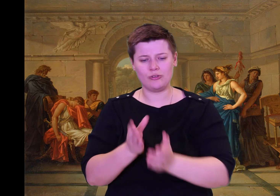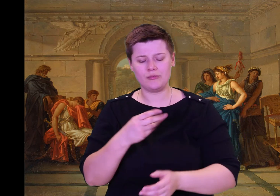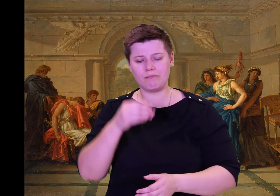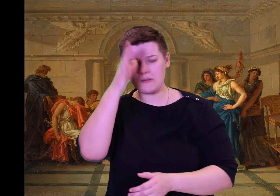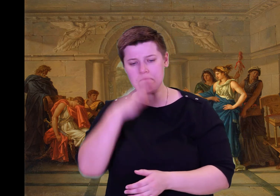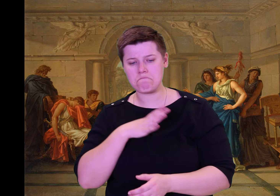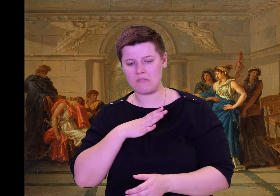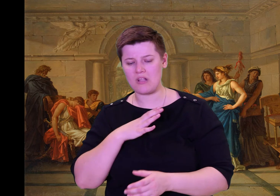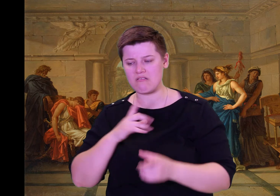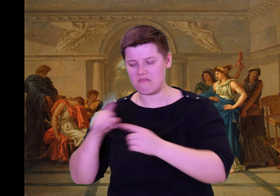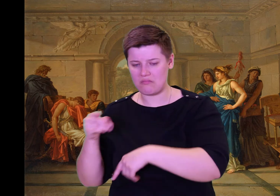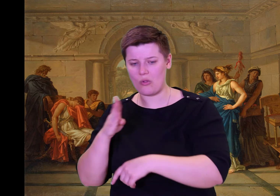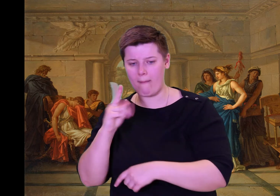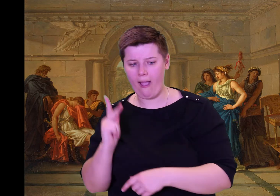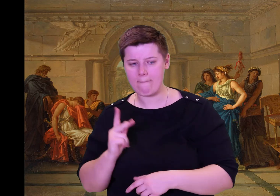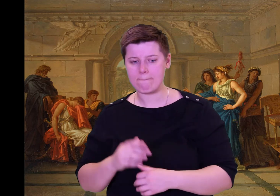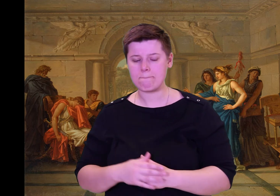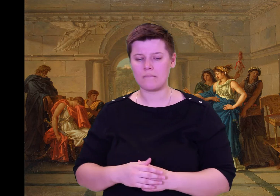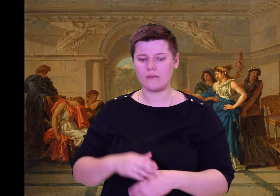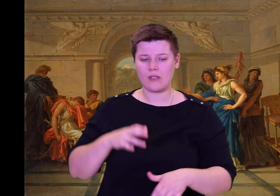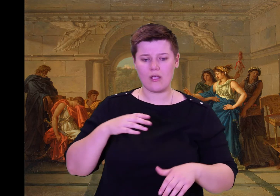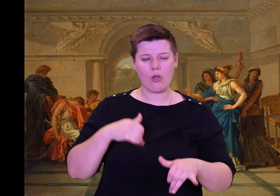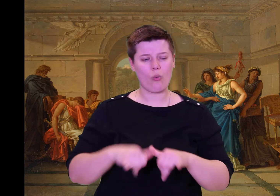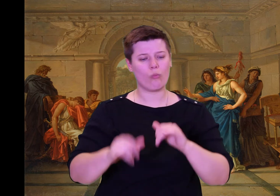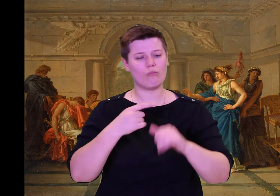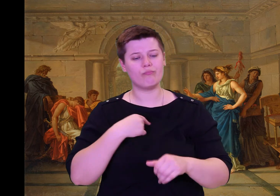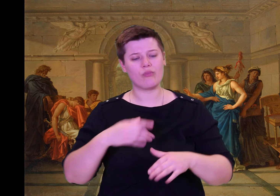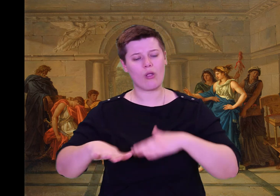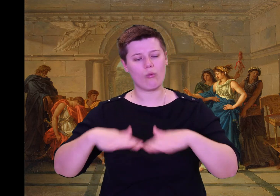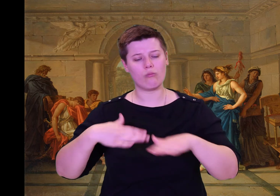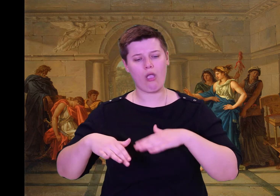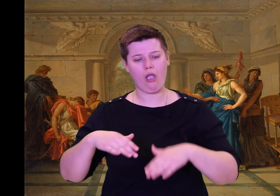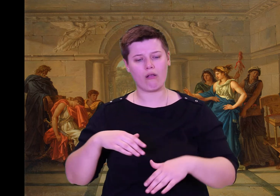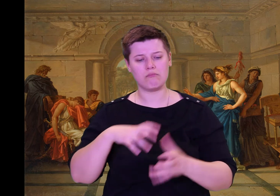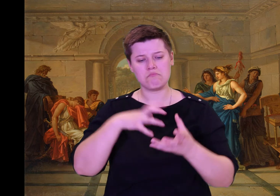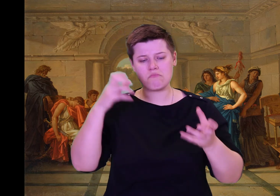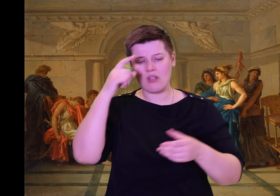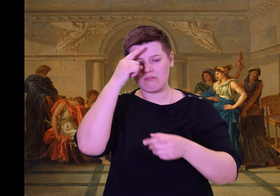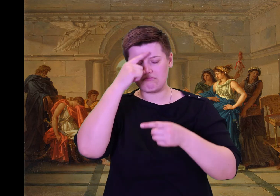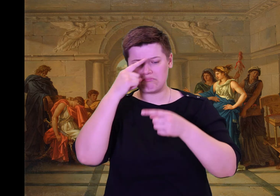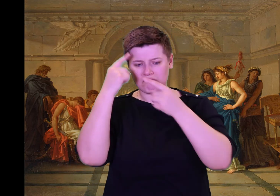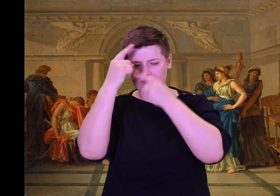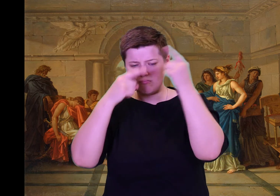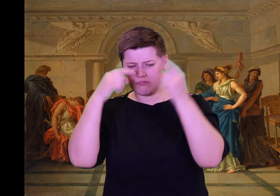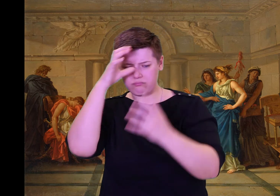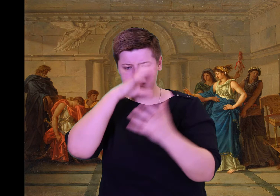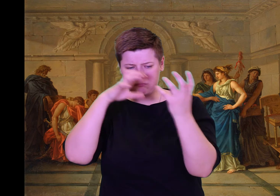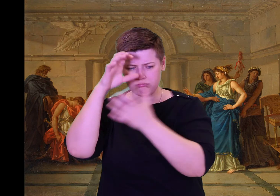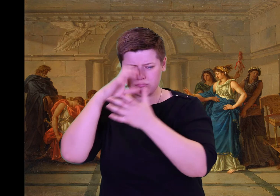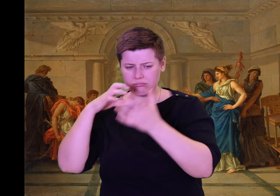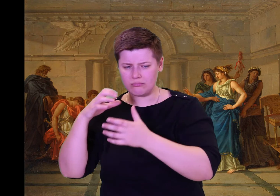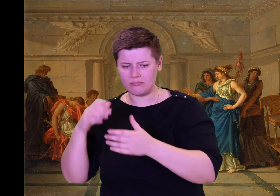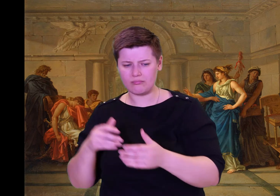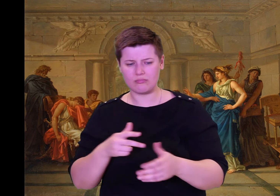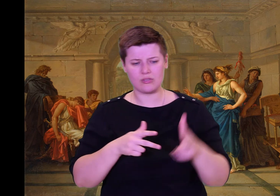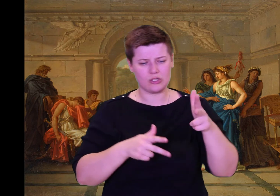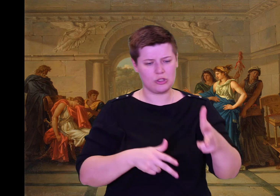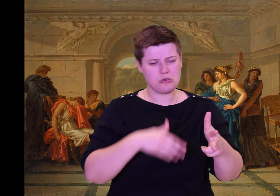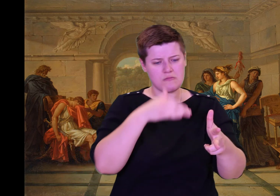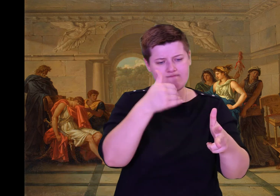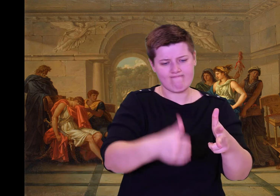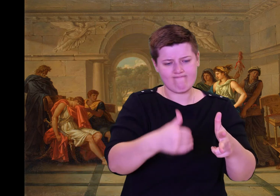fate to die in Argos. Gods will carry you off to the world's end, to Elysium.'